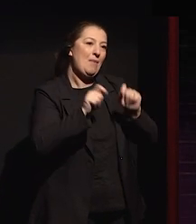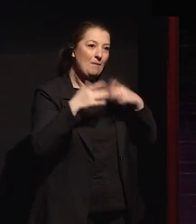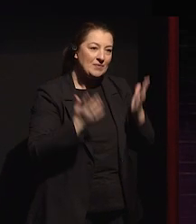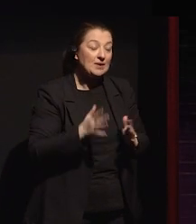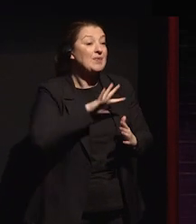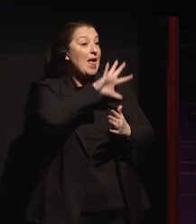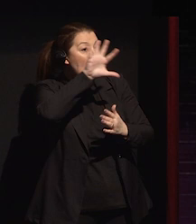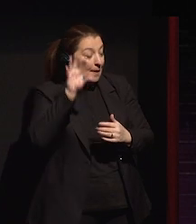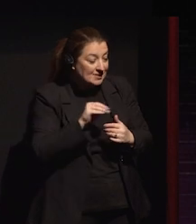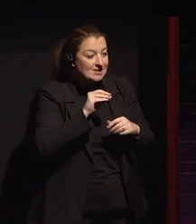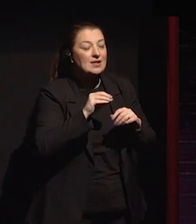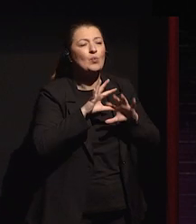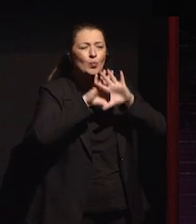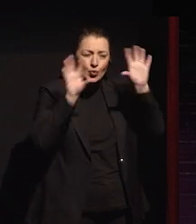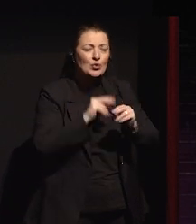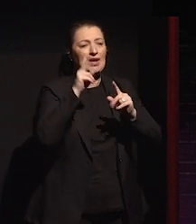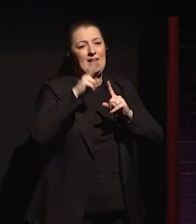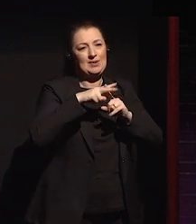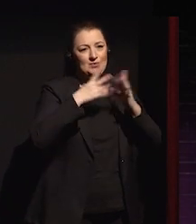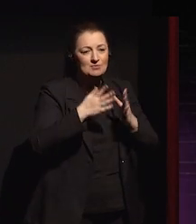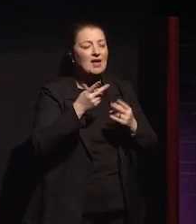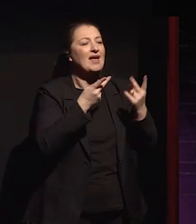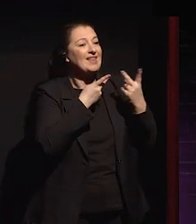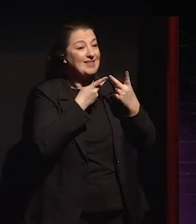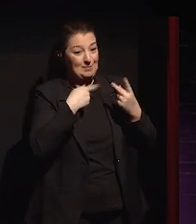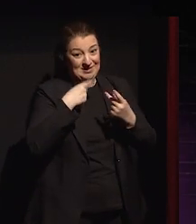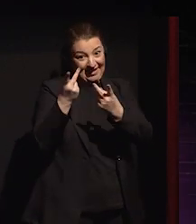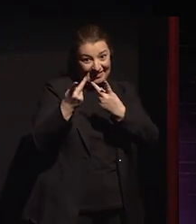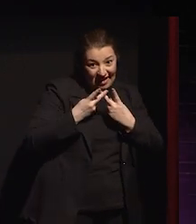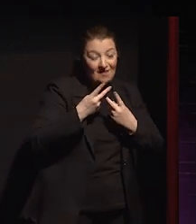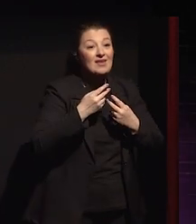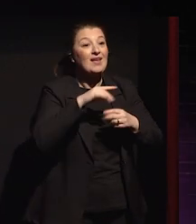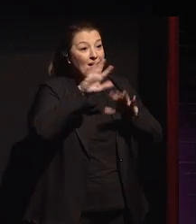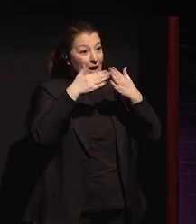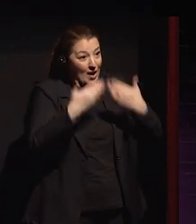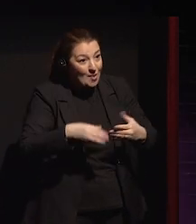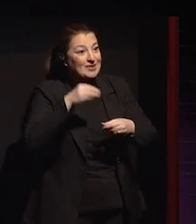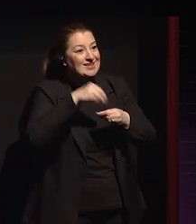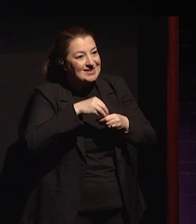We would like to thank all of them, all of our participants, for accepting our invitations and